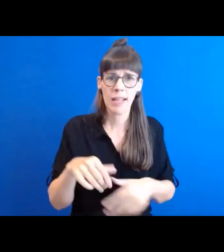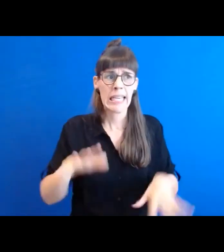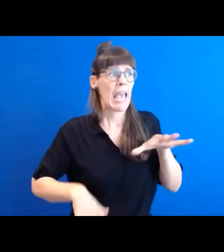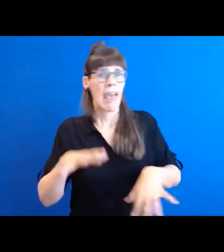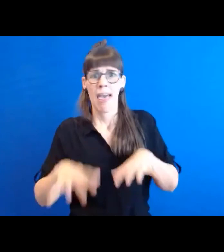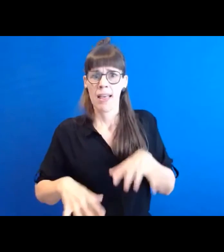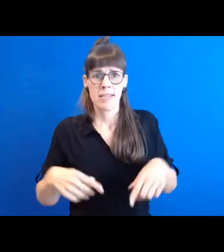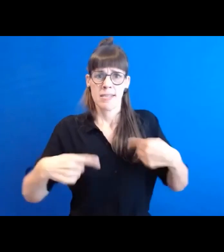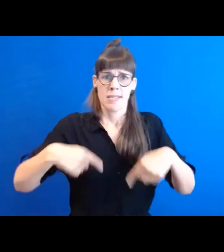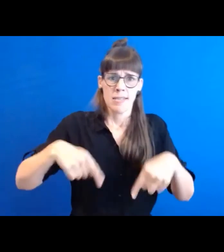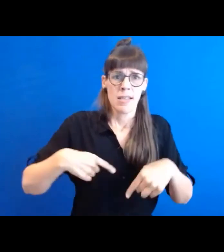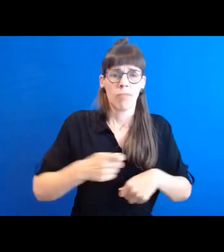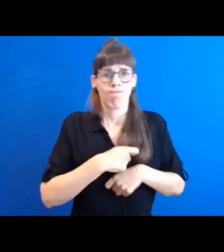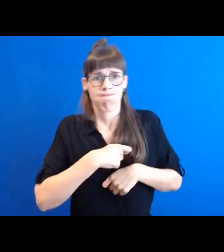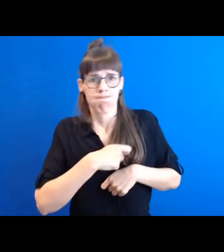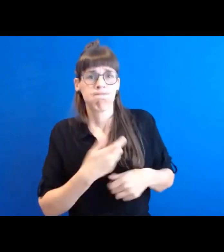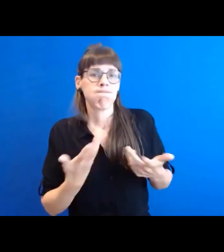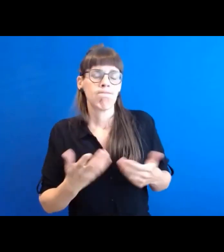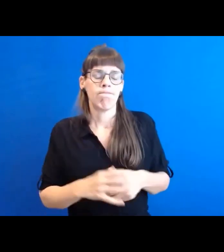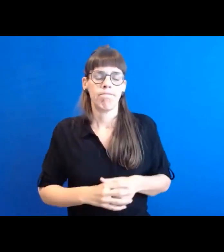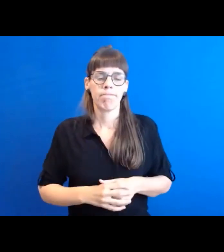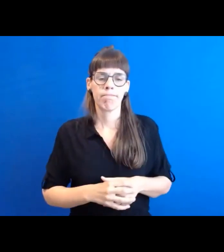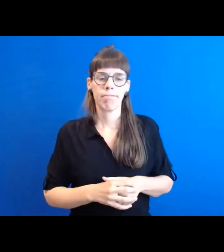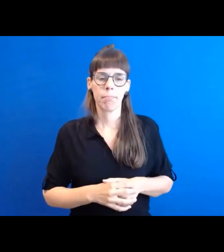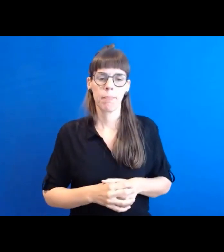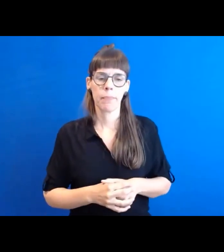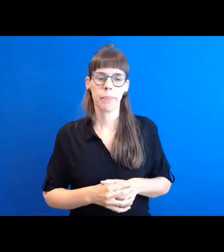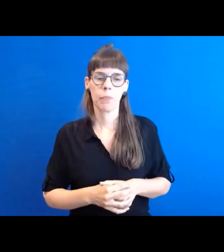because, you know, the consequences are depression and other --